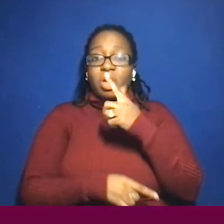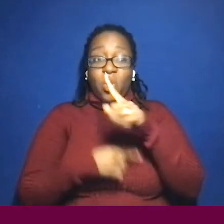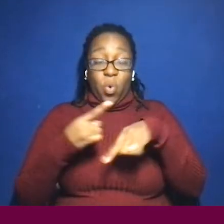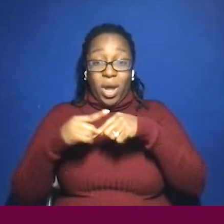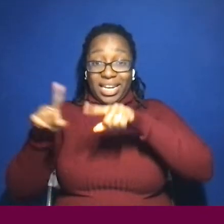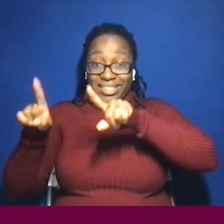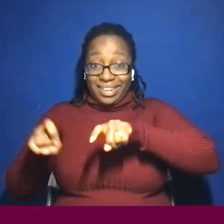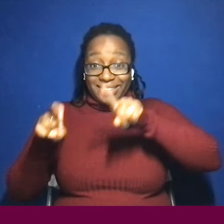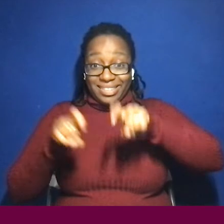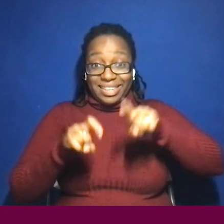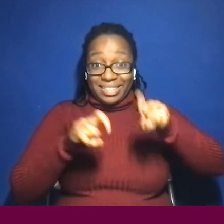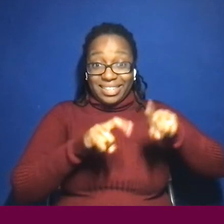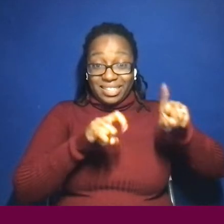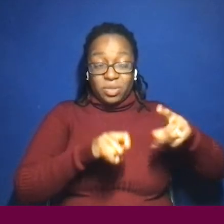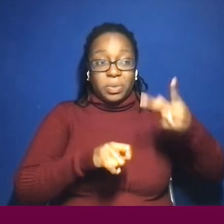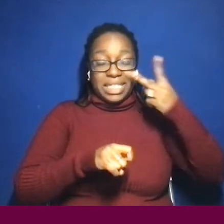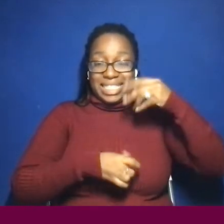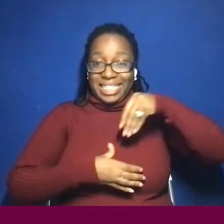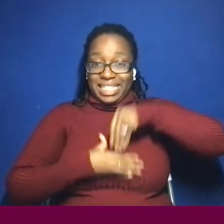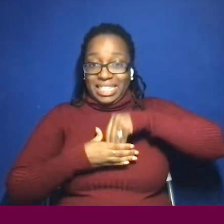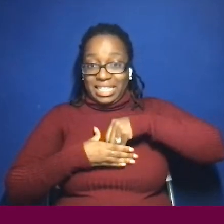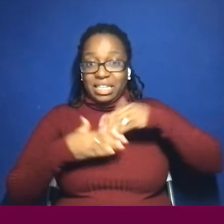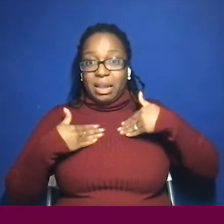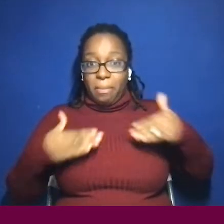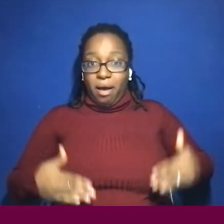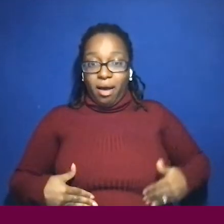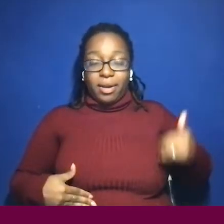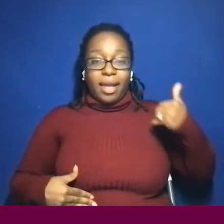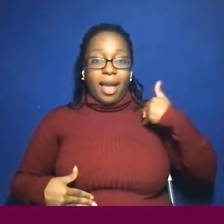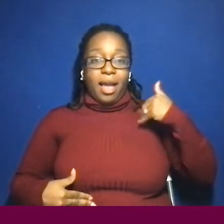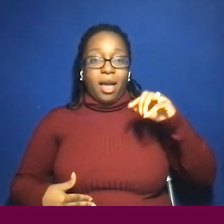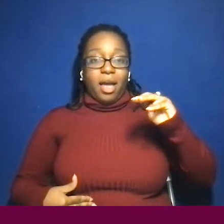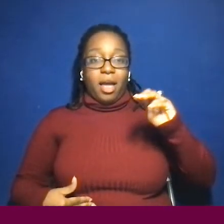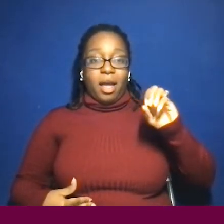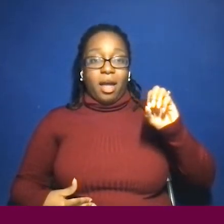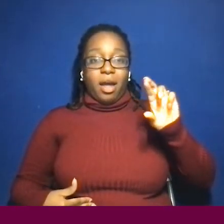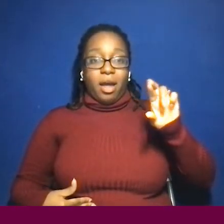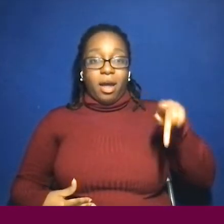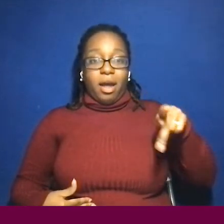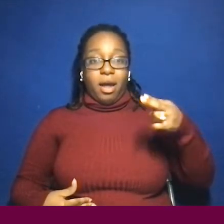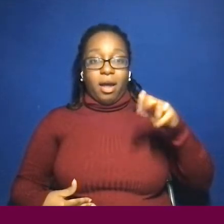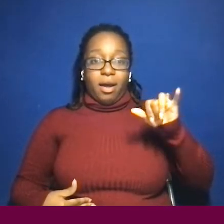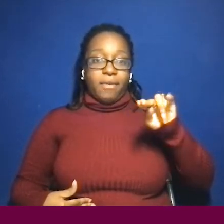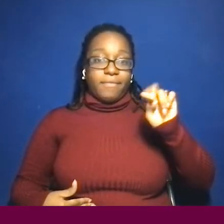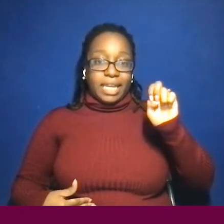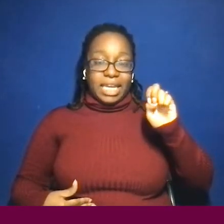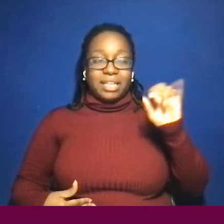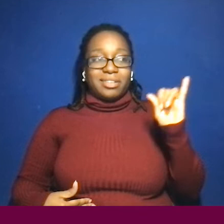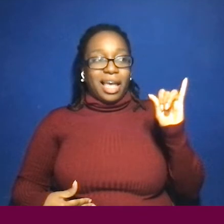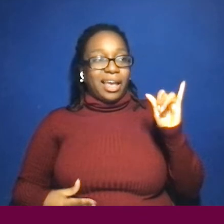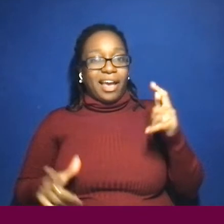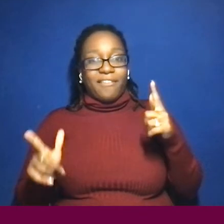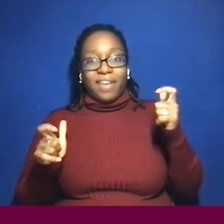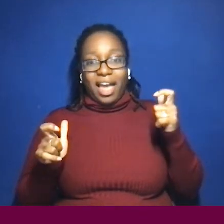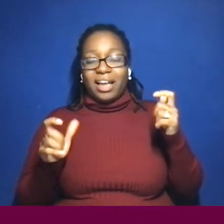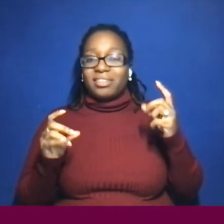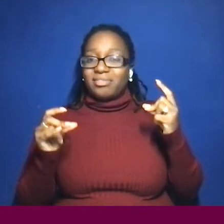to have died with morphine, Versed, which is a fast acting sedative, one or the other, or both